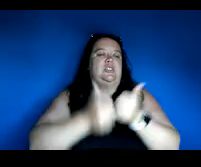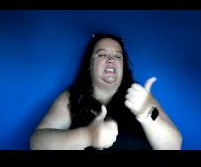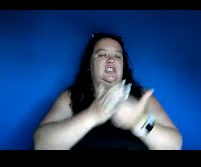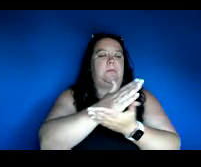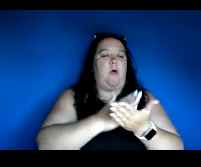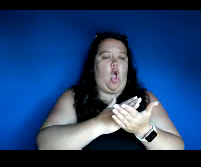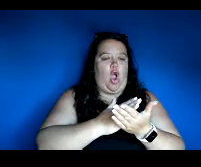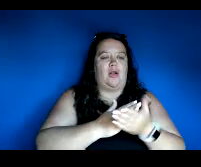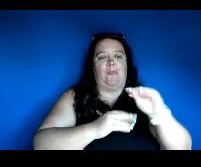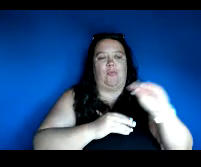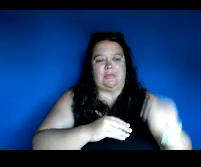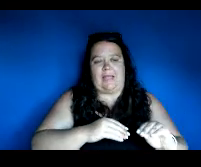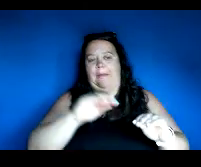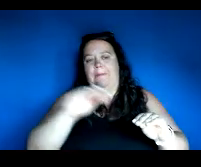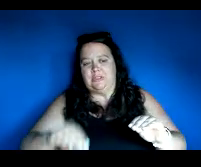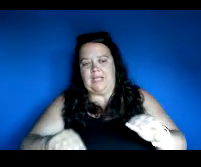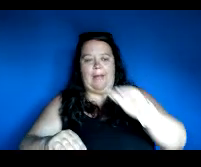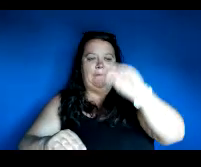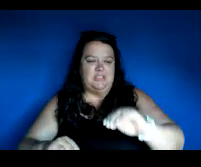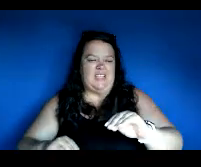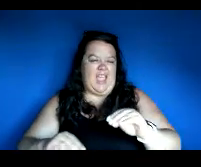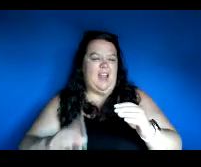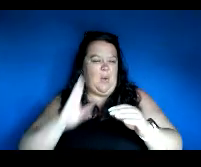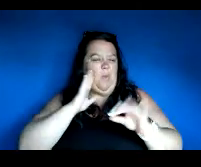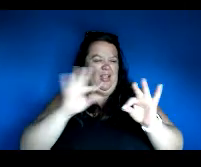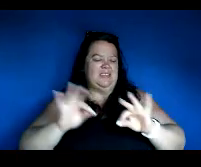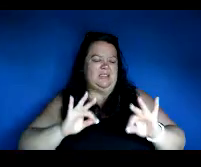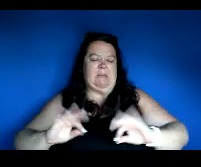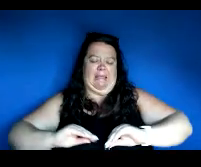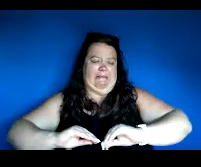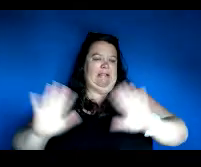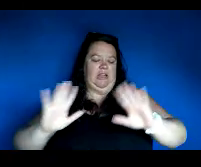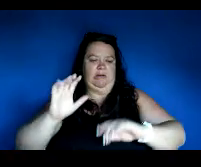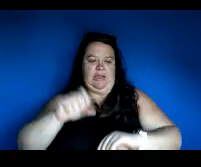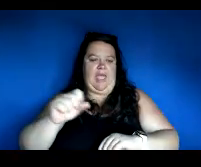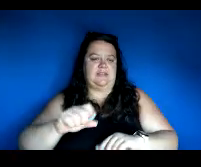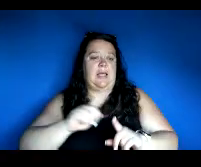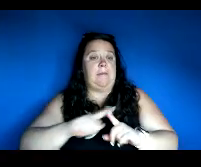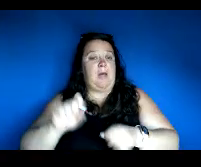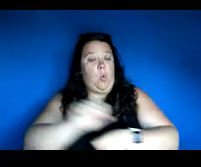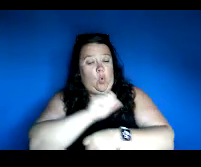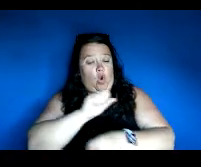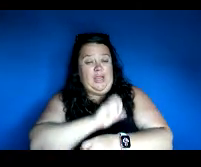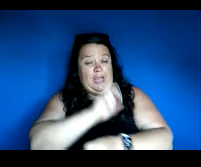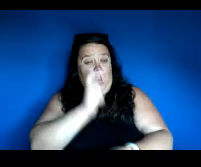of the class is weighted in terms of that grade. But, you know, working hard isn't the sole factor.